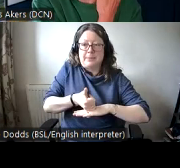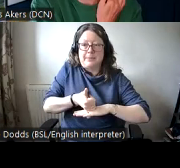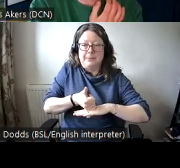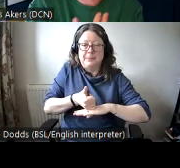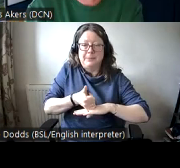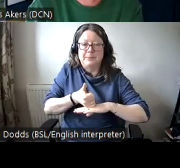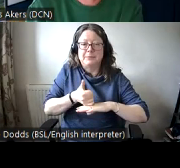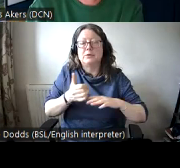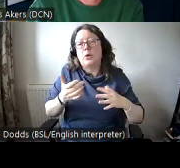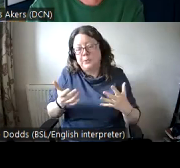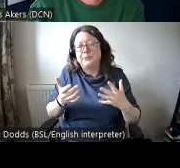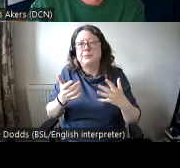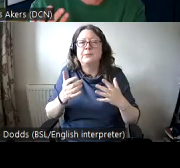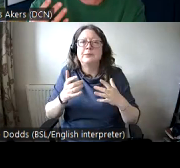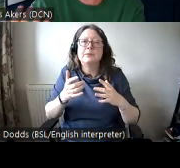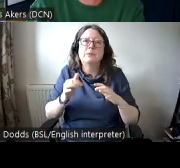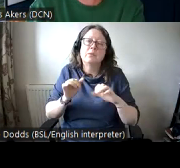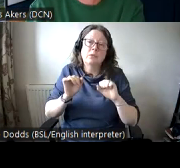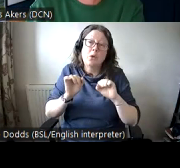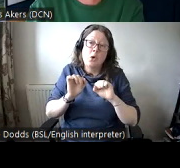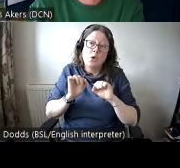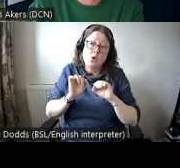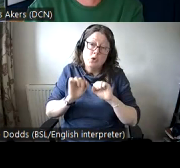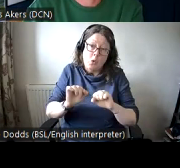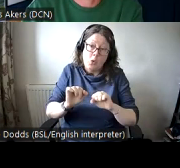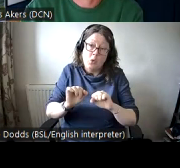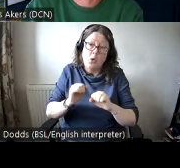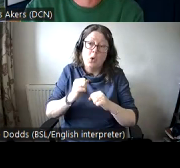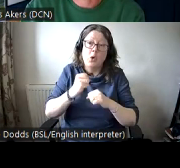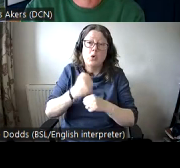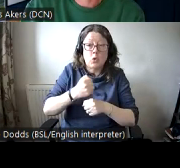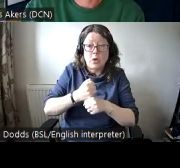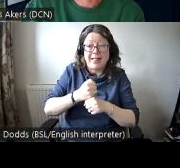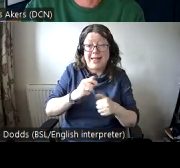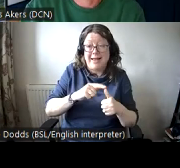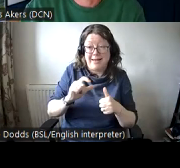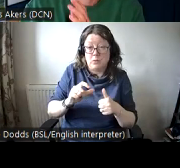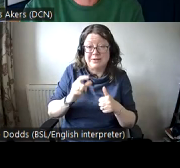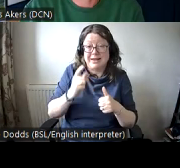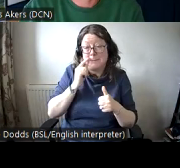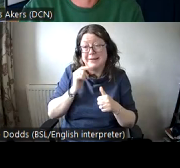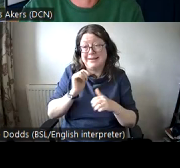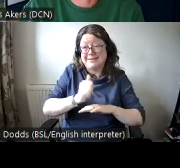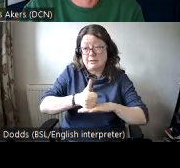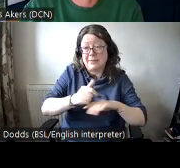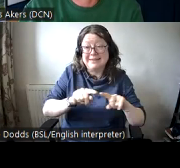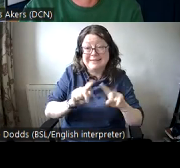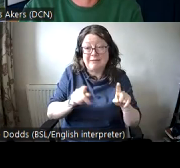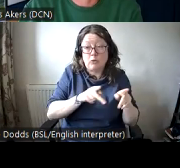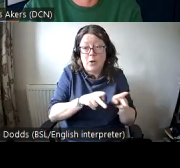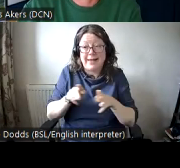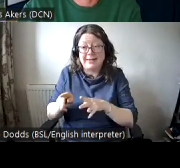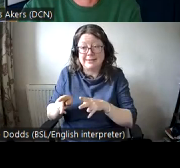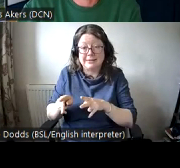your Google account, you can do it in different ways. We've got two examples here. One is yourorganization@gmail.com.